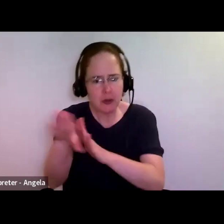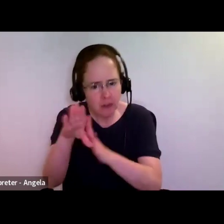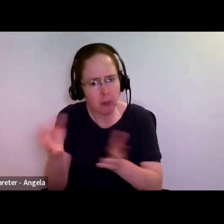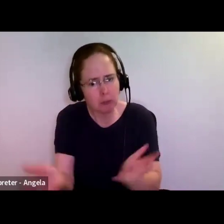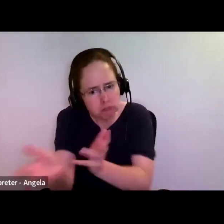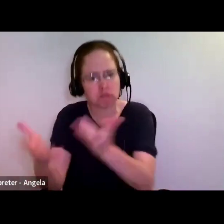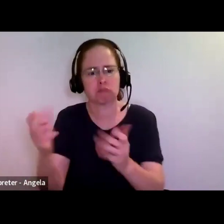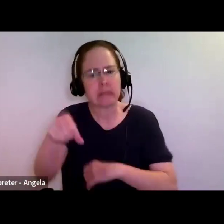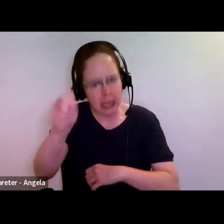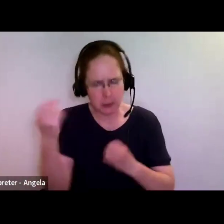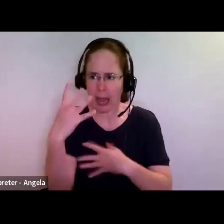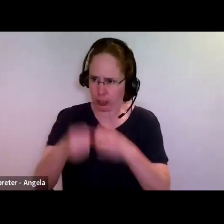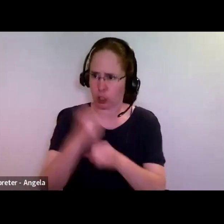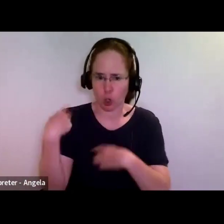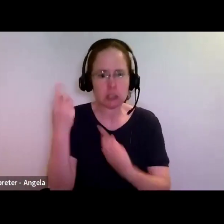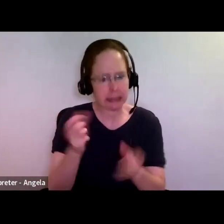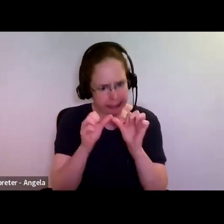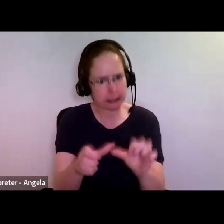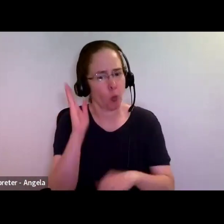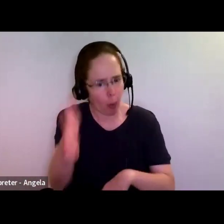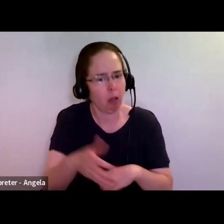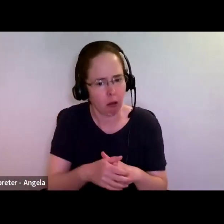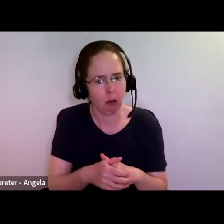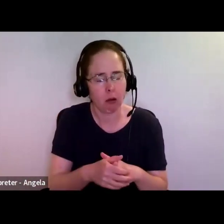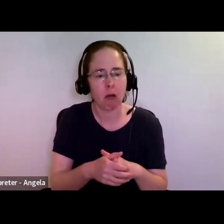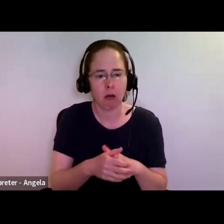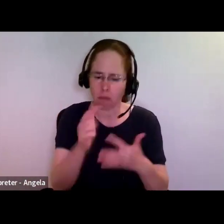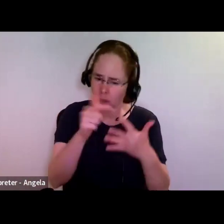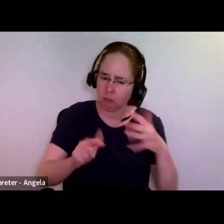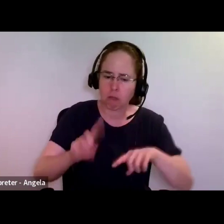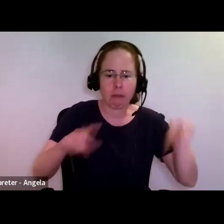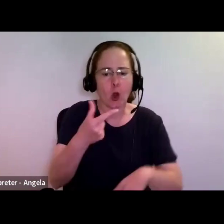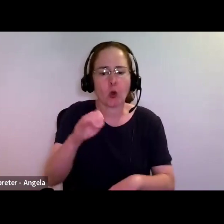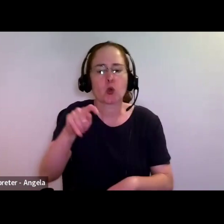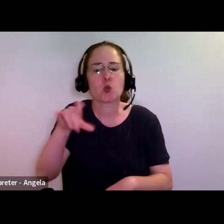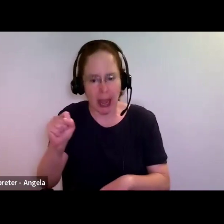do that. We've done that for years, and we are continuing to do that through some of our grants, but also through many of